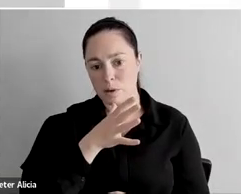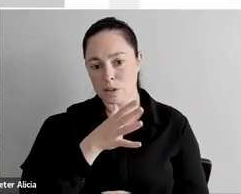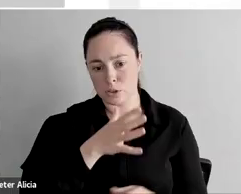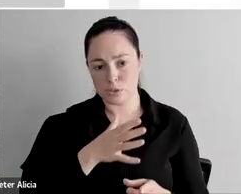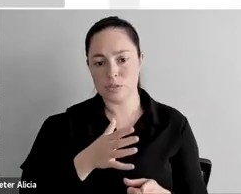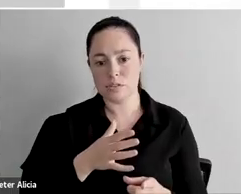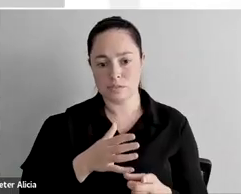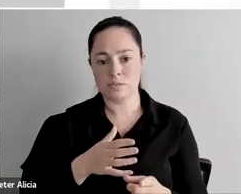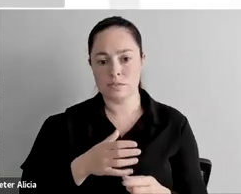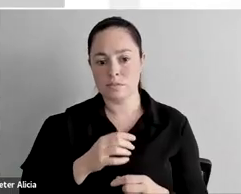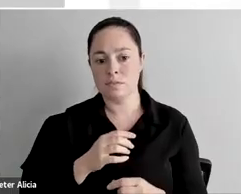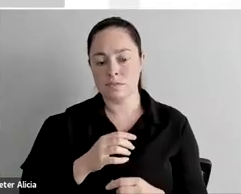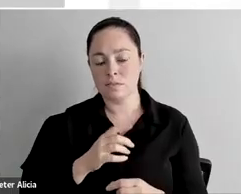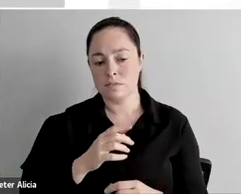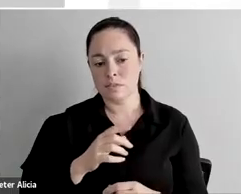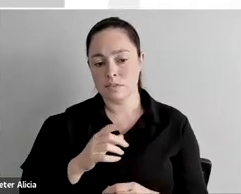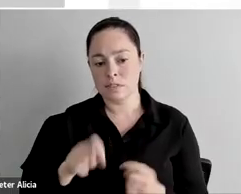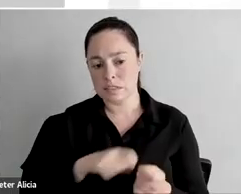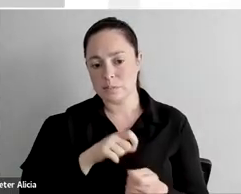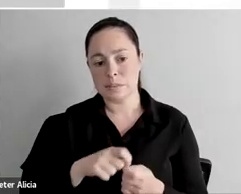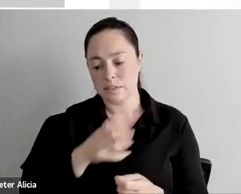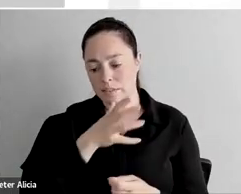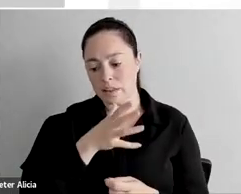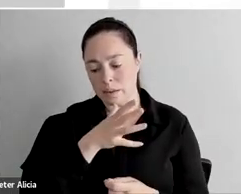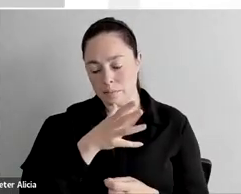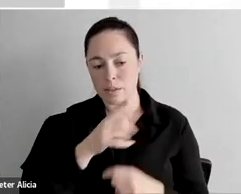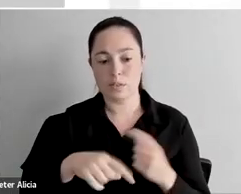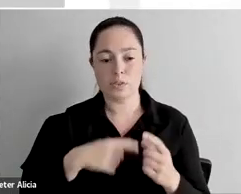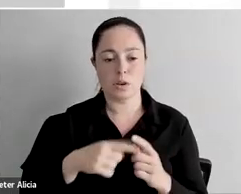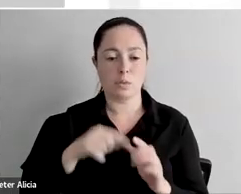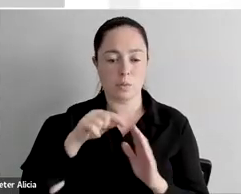distinction. When we drill down in the data by